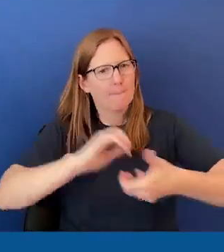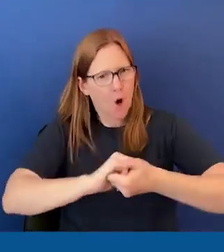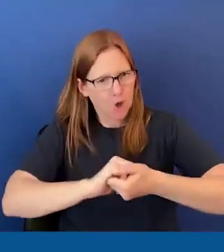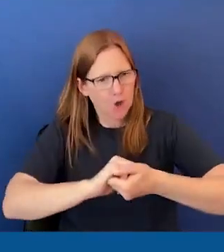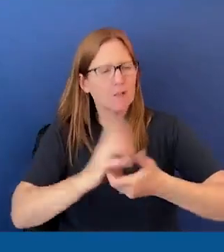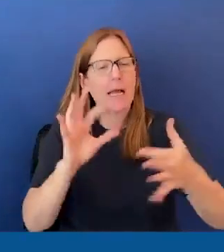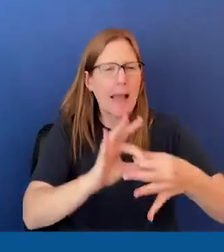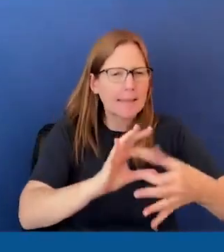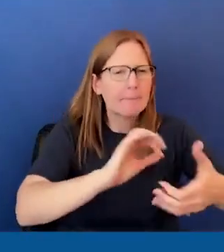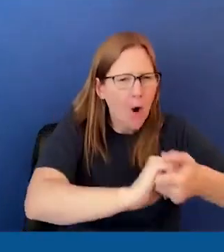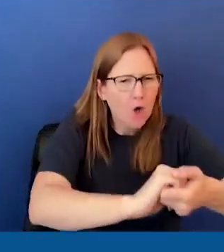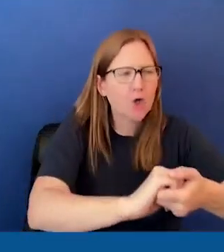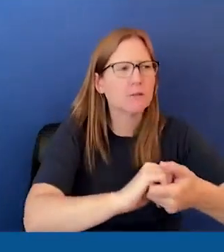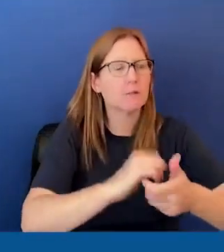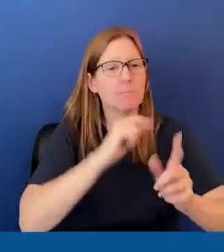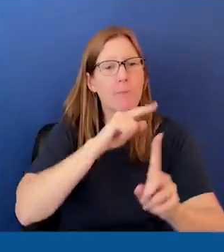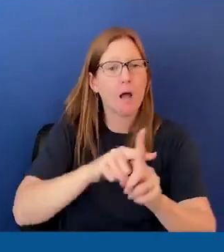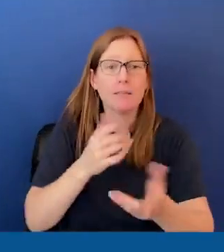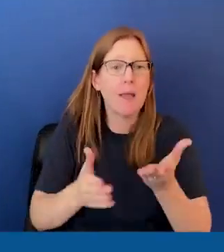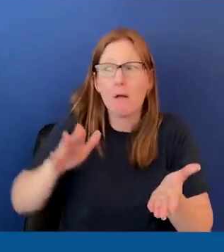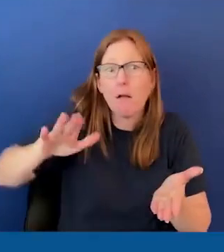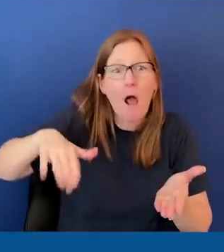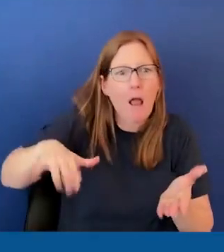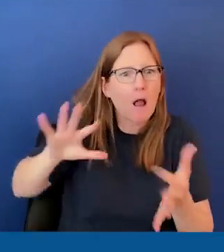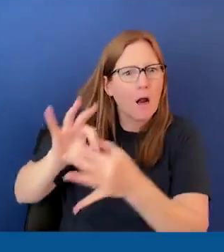but, those that you may not be connected to already.